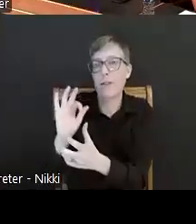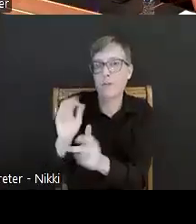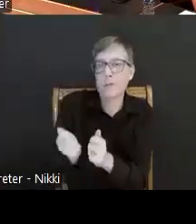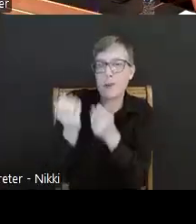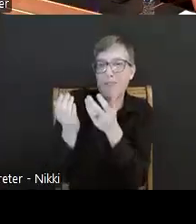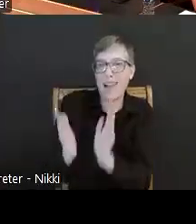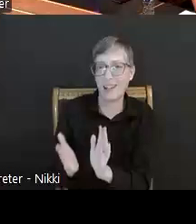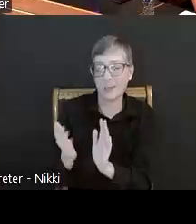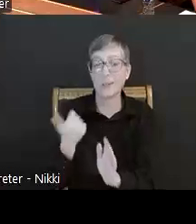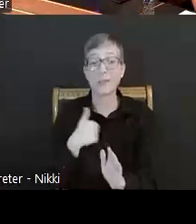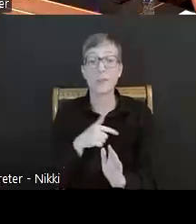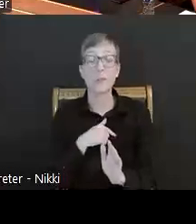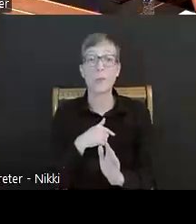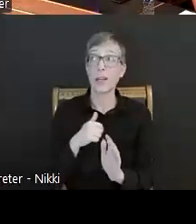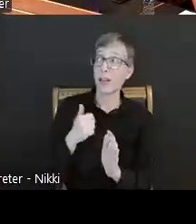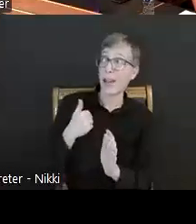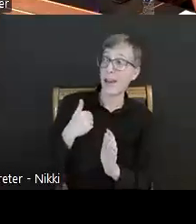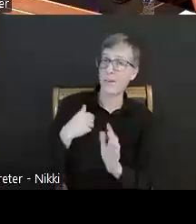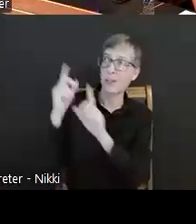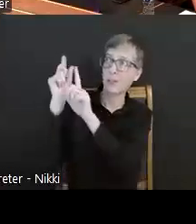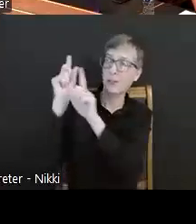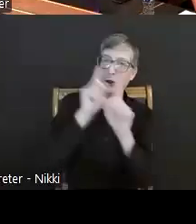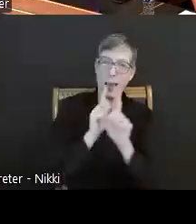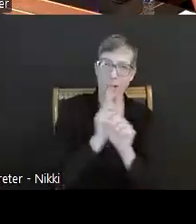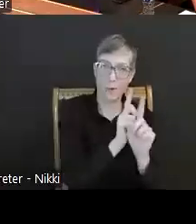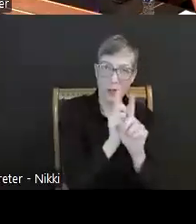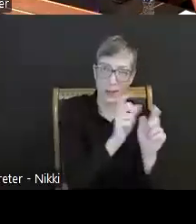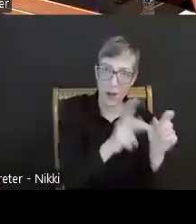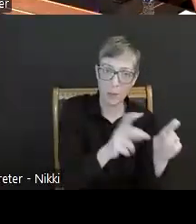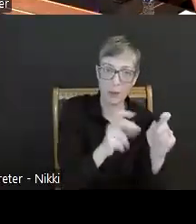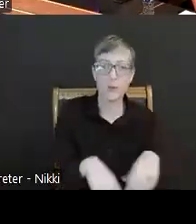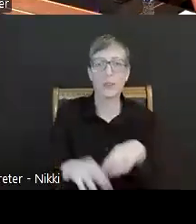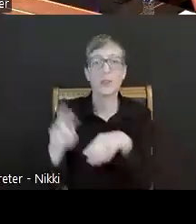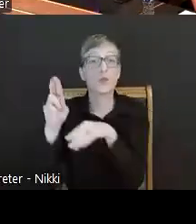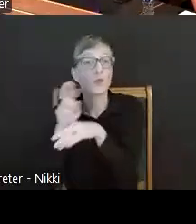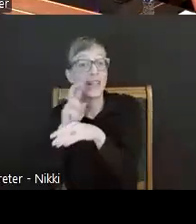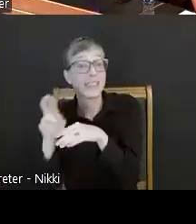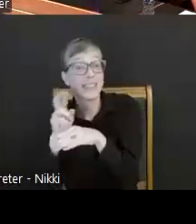for medical students and residents um and Master's level trainees in the heel Clinic